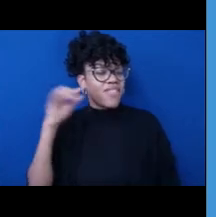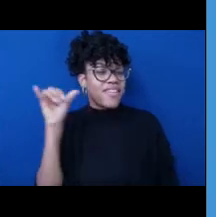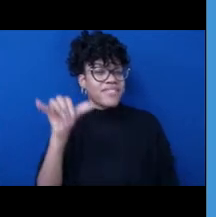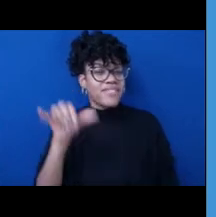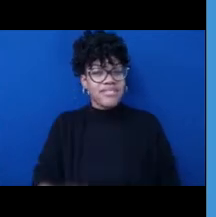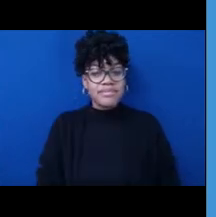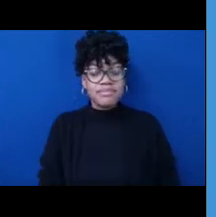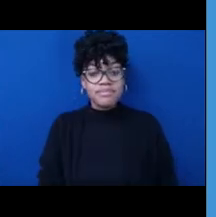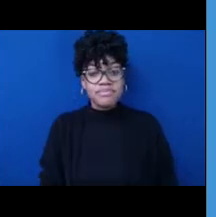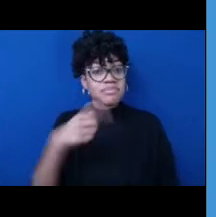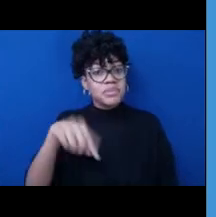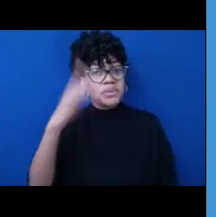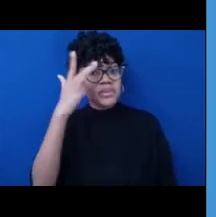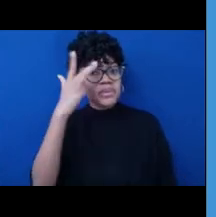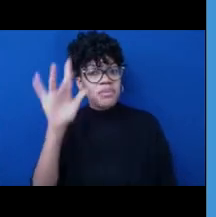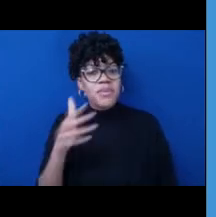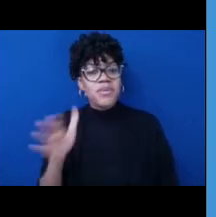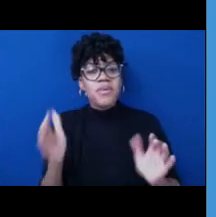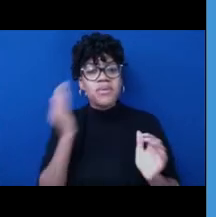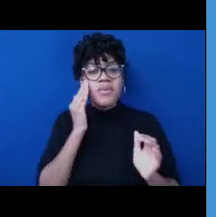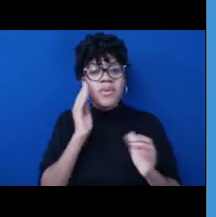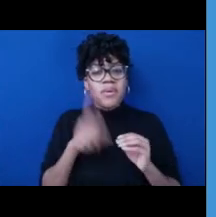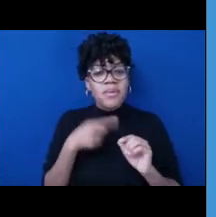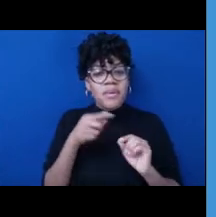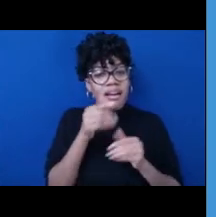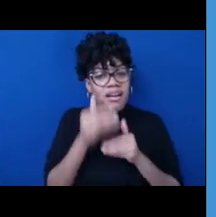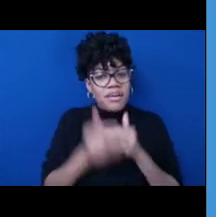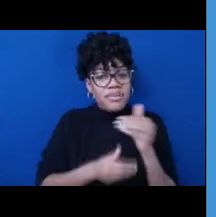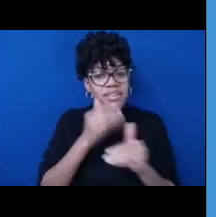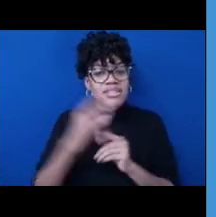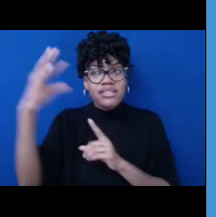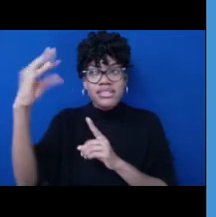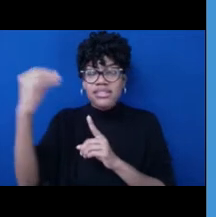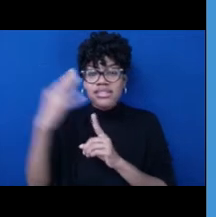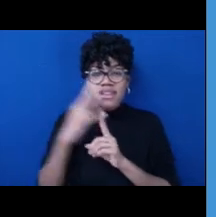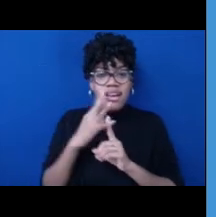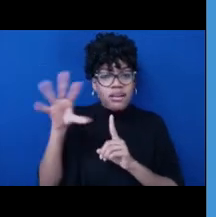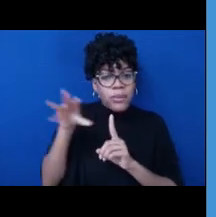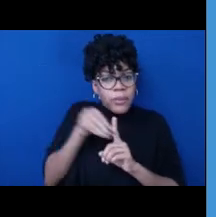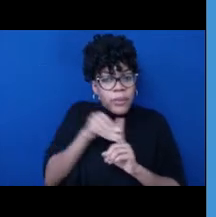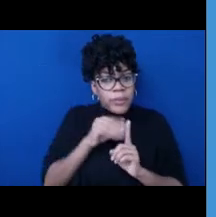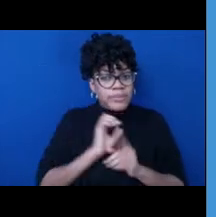You know all about photosynthesis and how these different plants depend on the sun